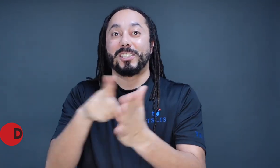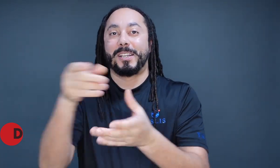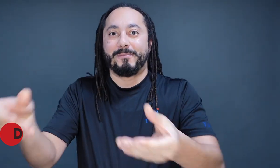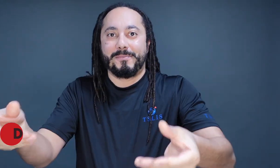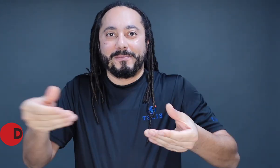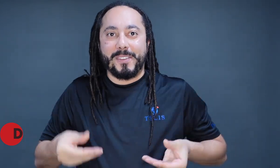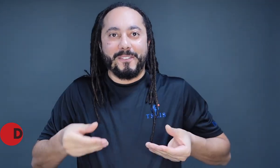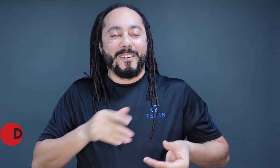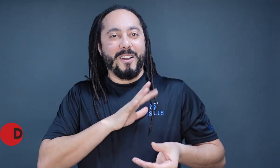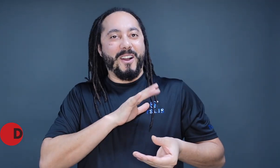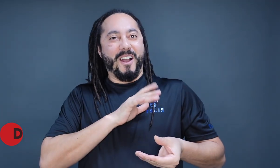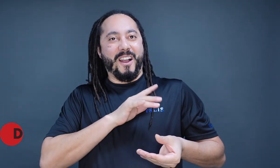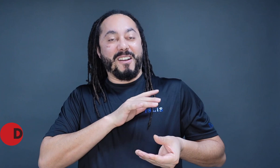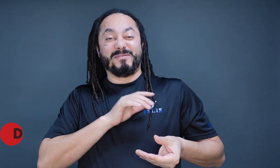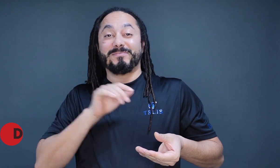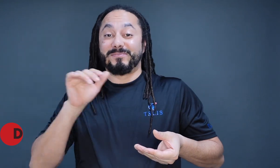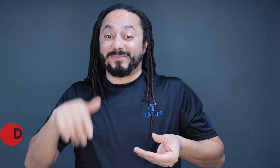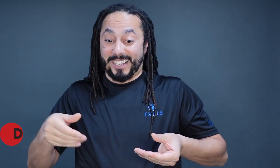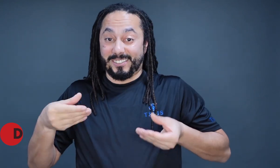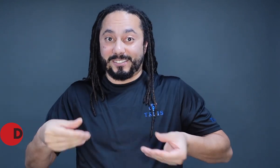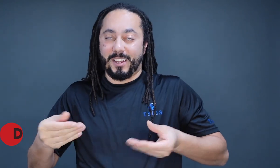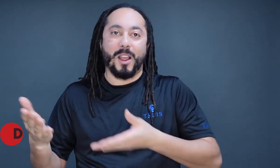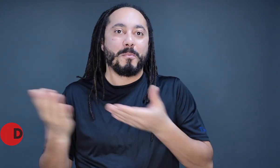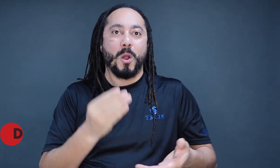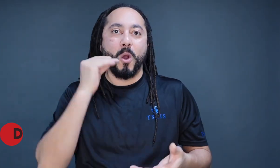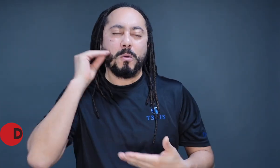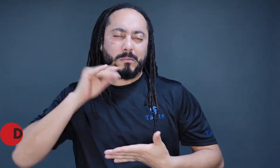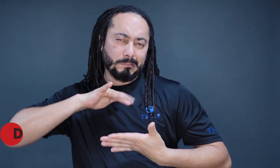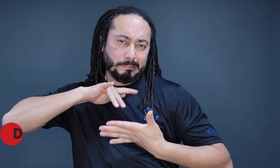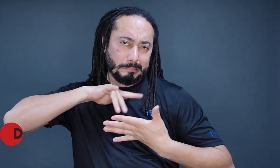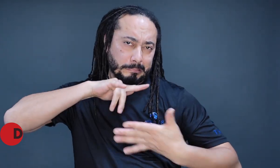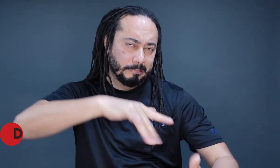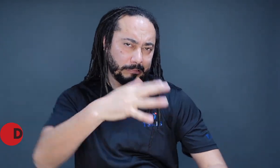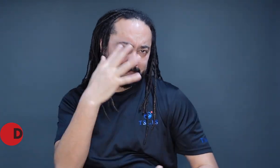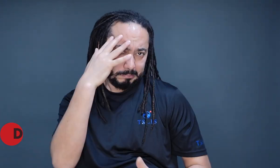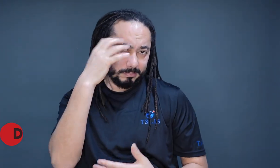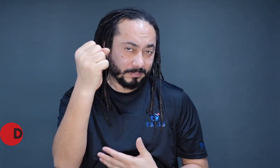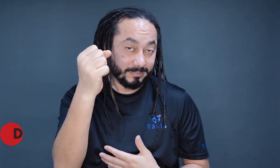You know some dictionaries are A-Z. This one was based on topics.